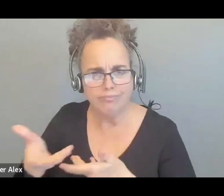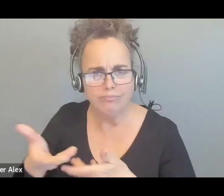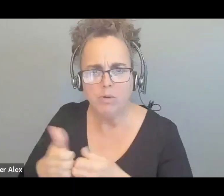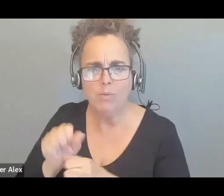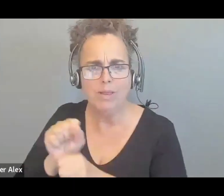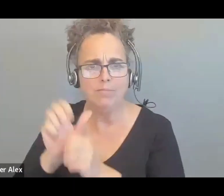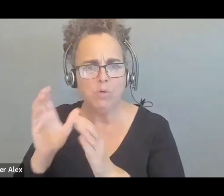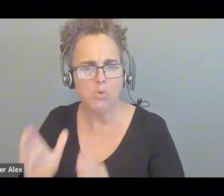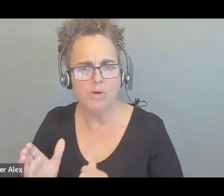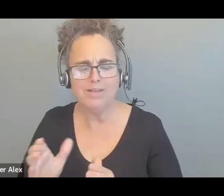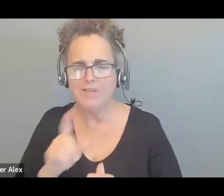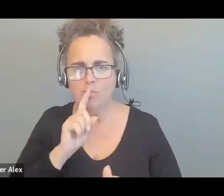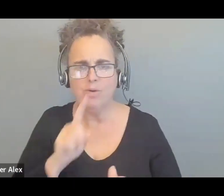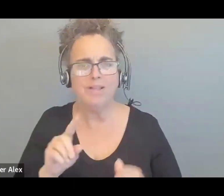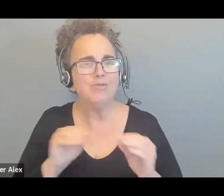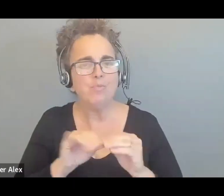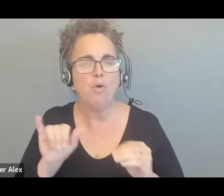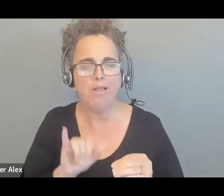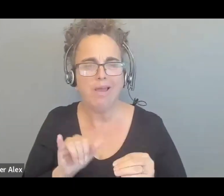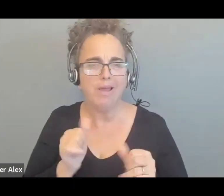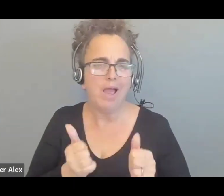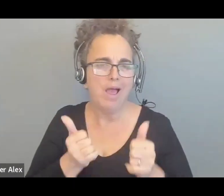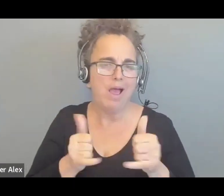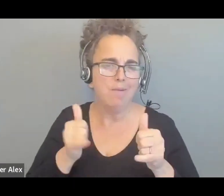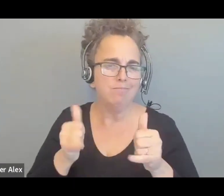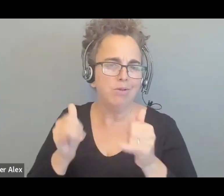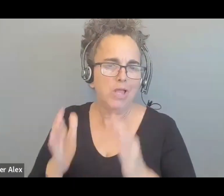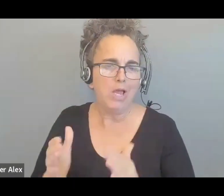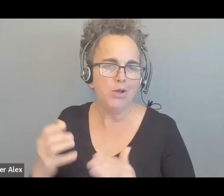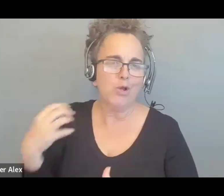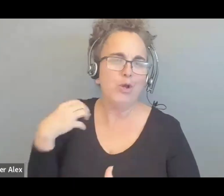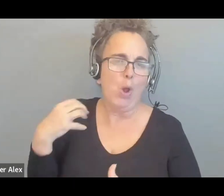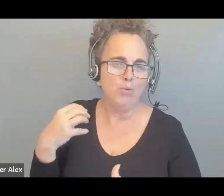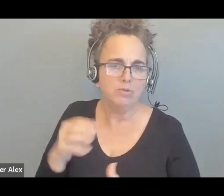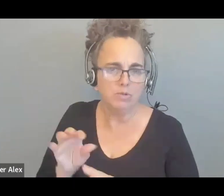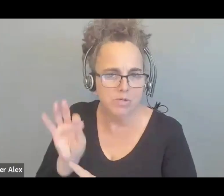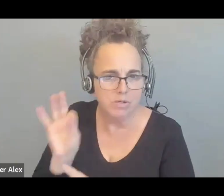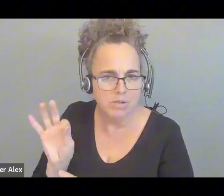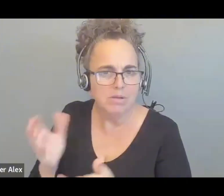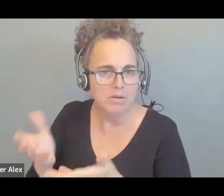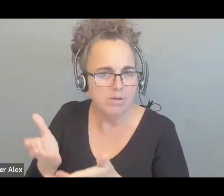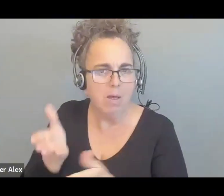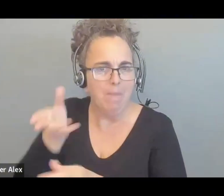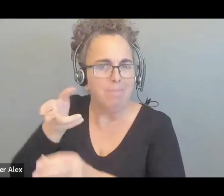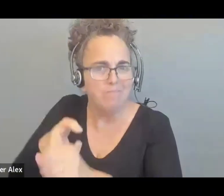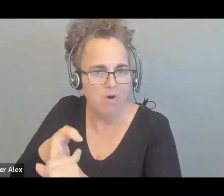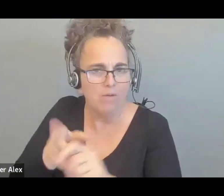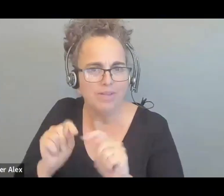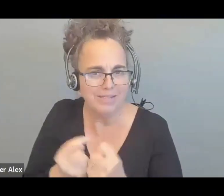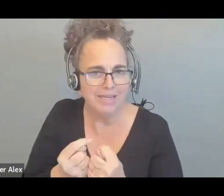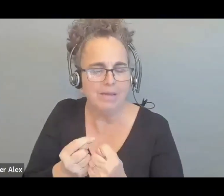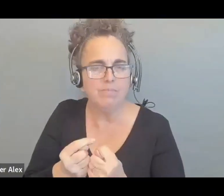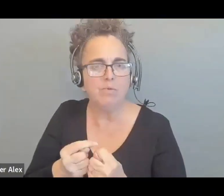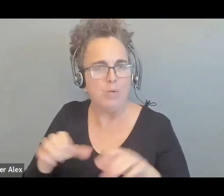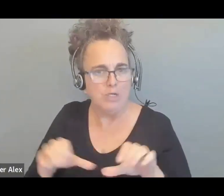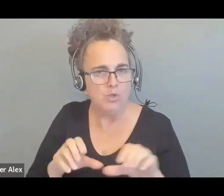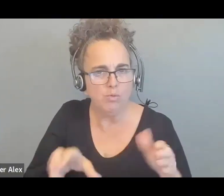and being like a player coach, right? You know, being, being part of the team that's doing these reviews and using a screen reader